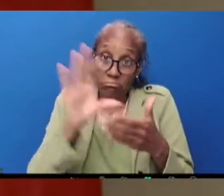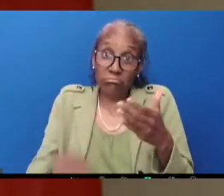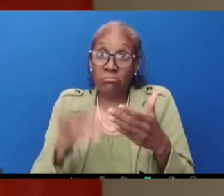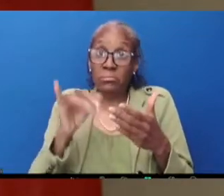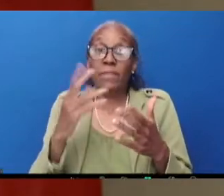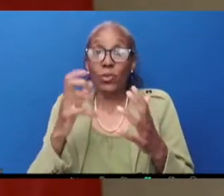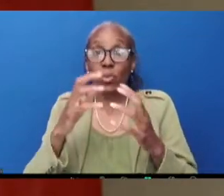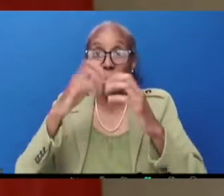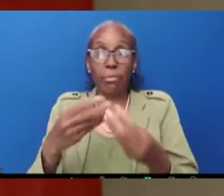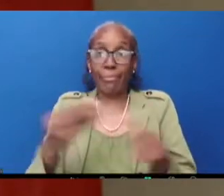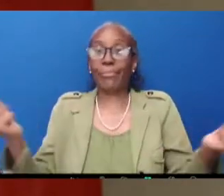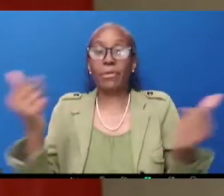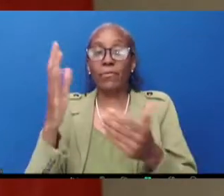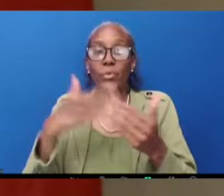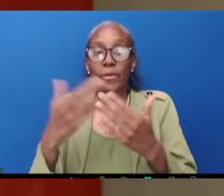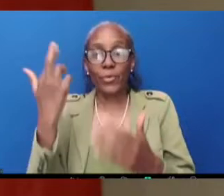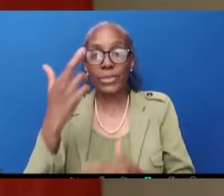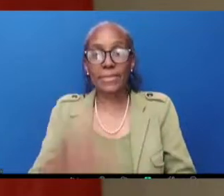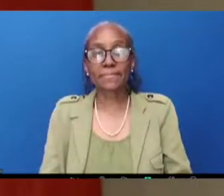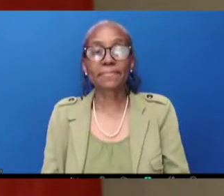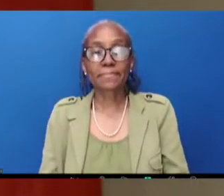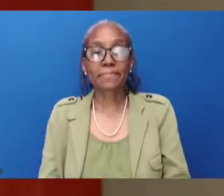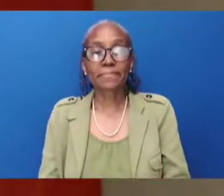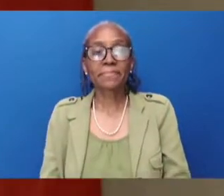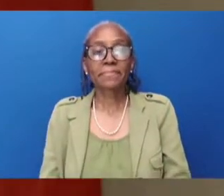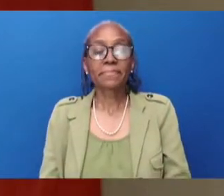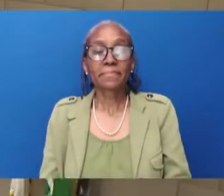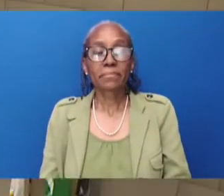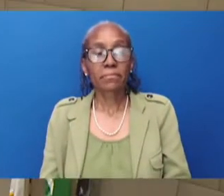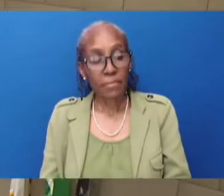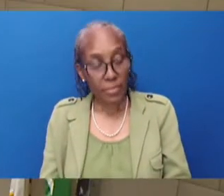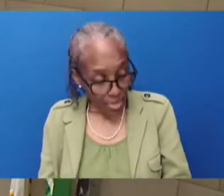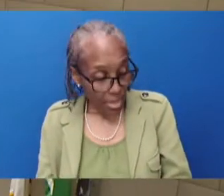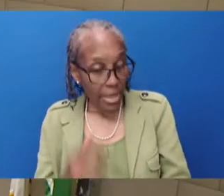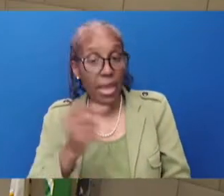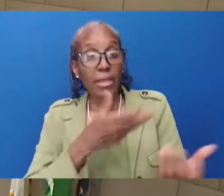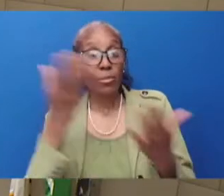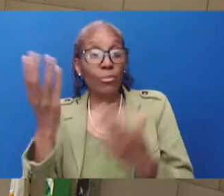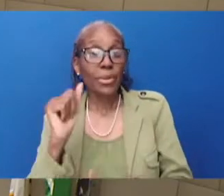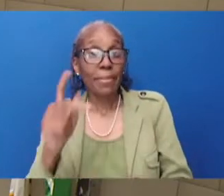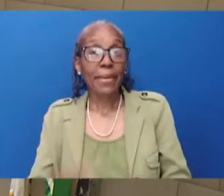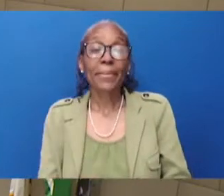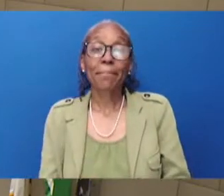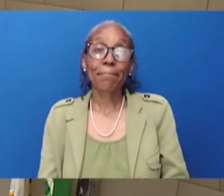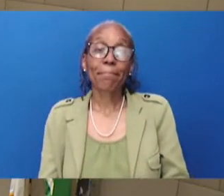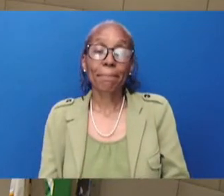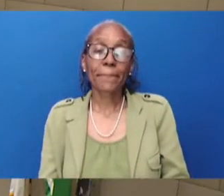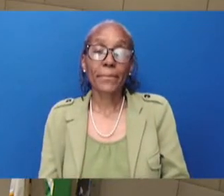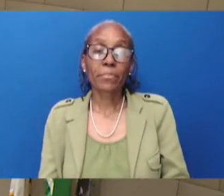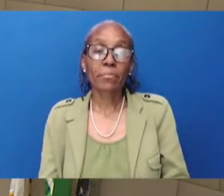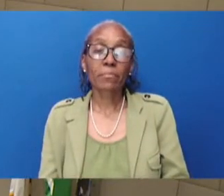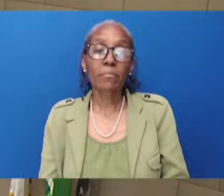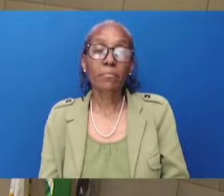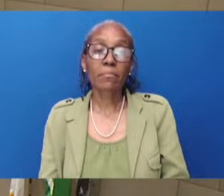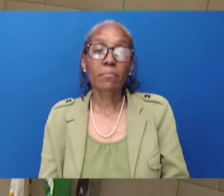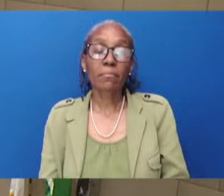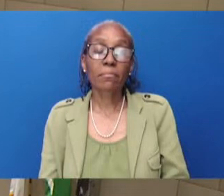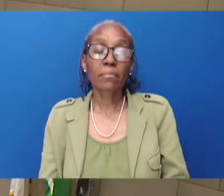THERE'S GOING TO BE REPERCUSSIONS IF YOU DECIDE YOU WANT TO DISMANTLE IT FOR